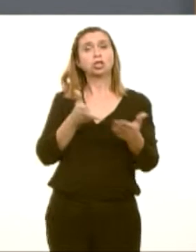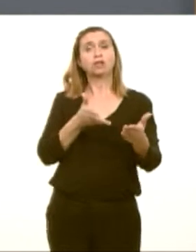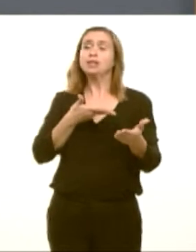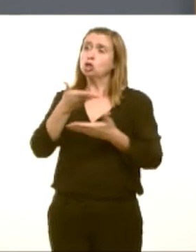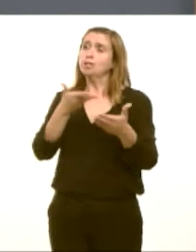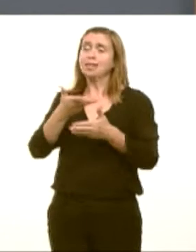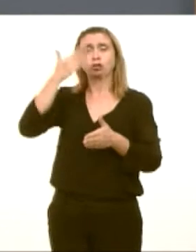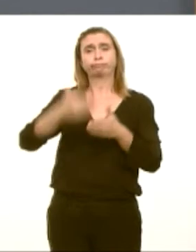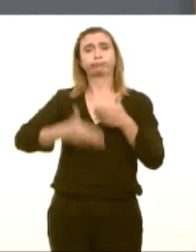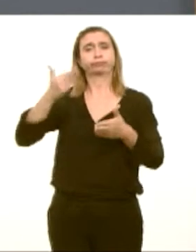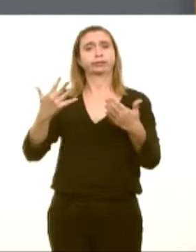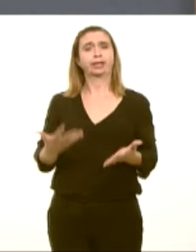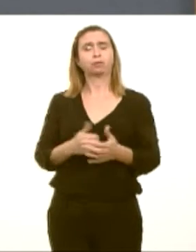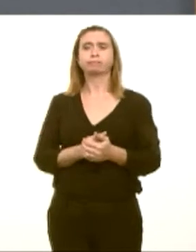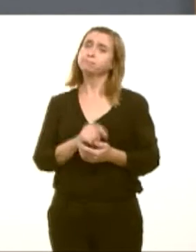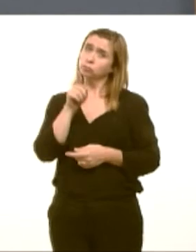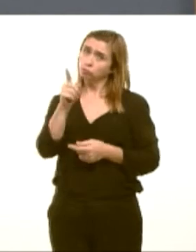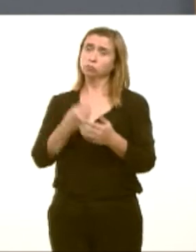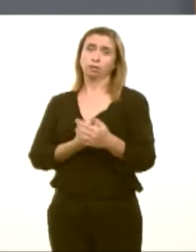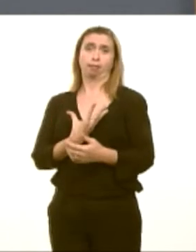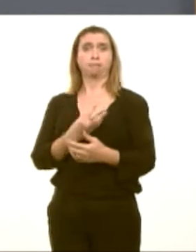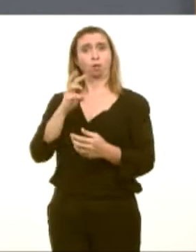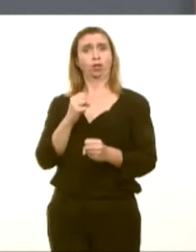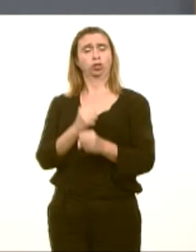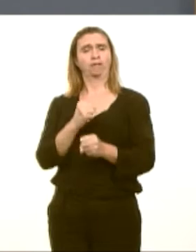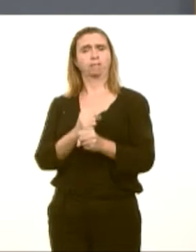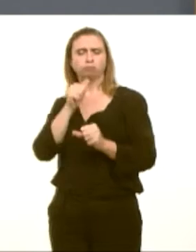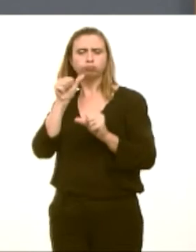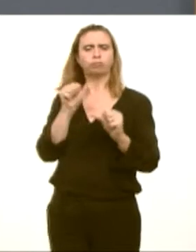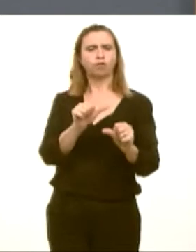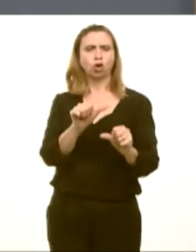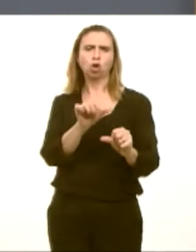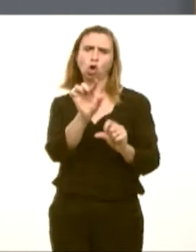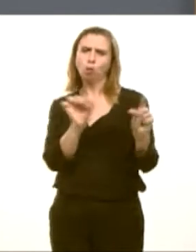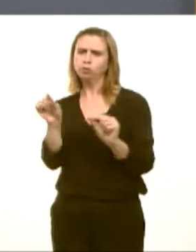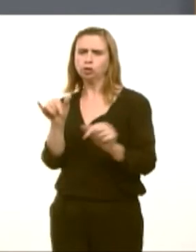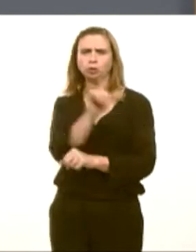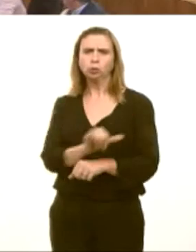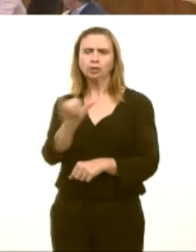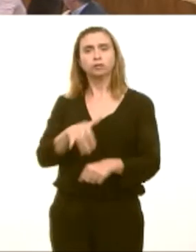What is the preferred option of the Labour Welsh Government for maternity services in the north?